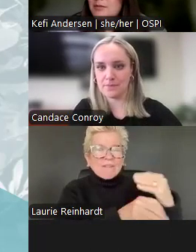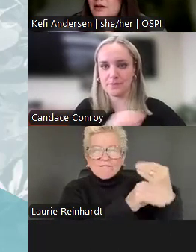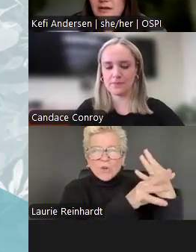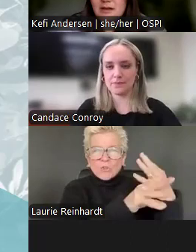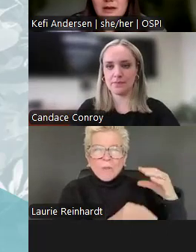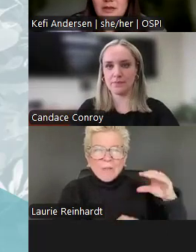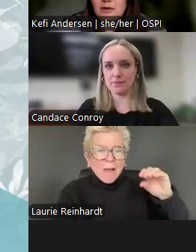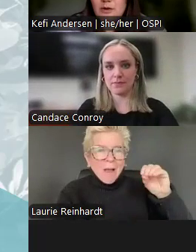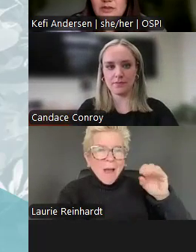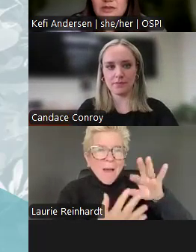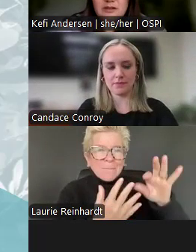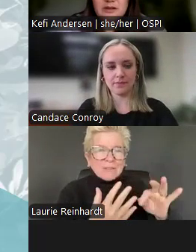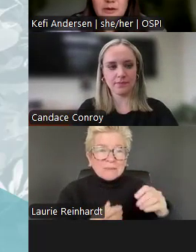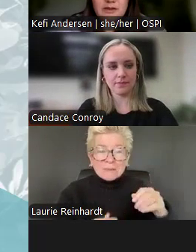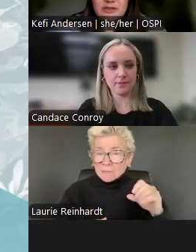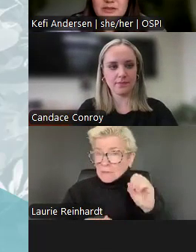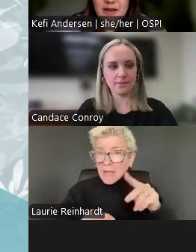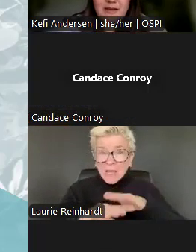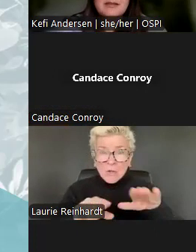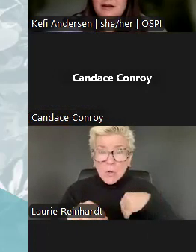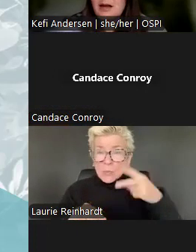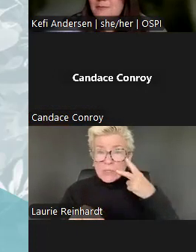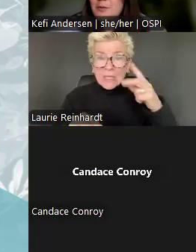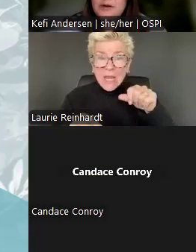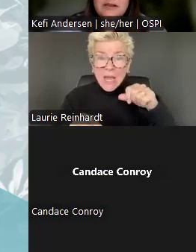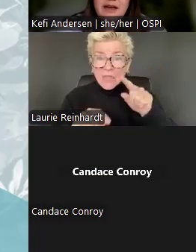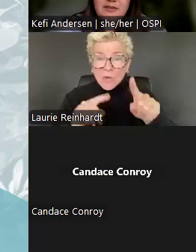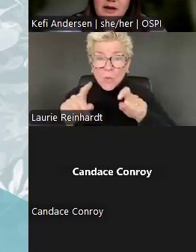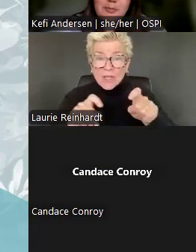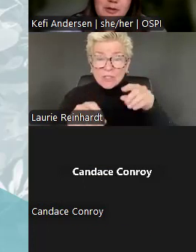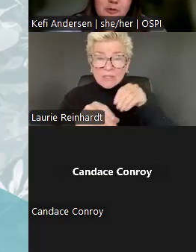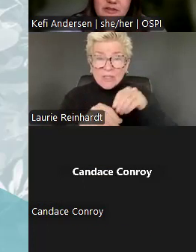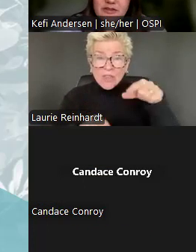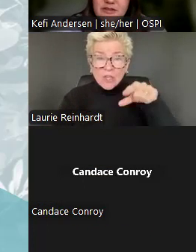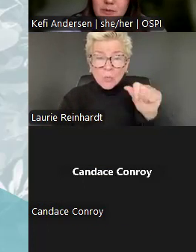I'm not seeing other questions in the Q&A just yet, but we did have a couple of questions that